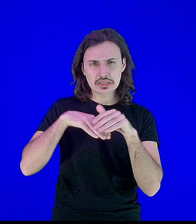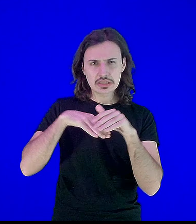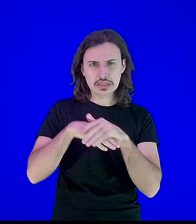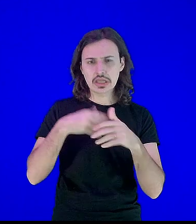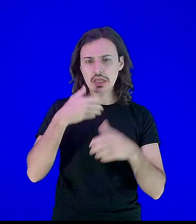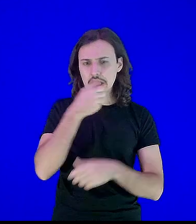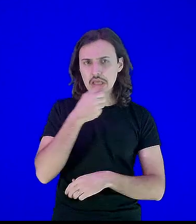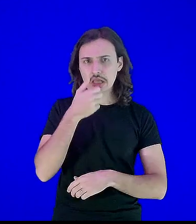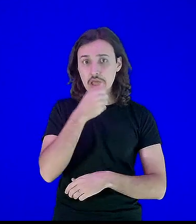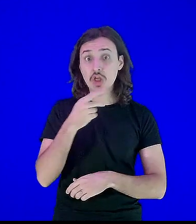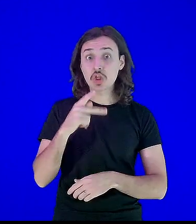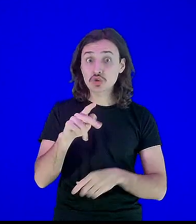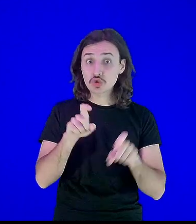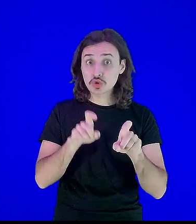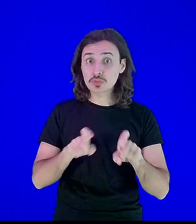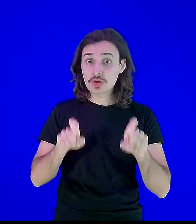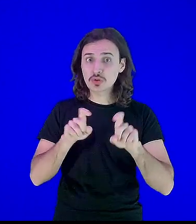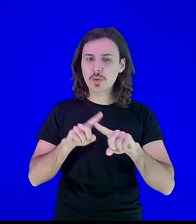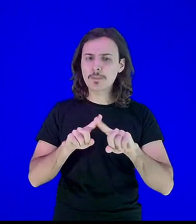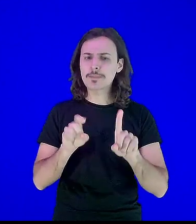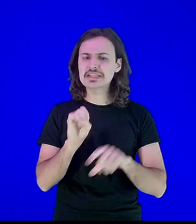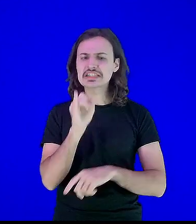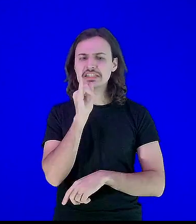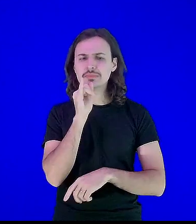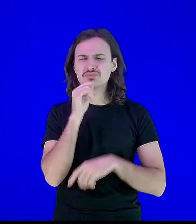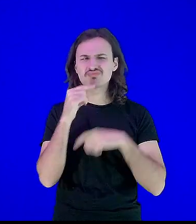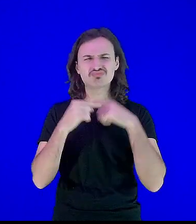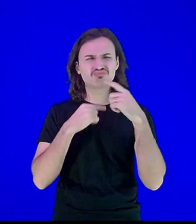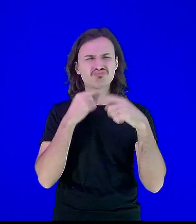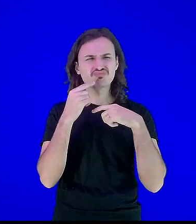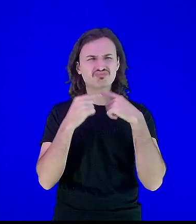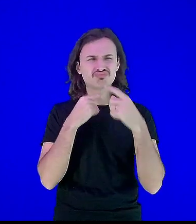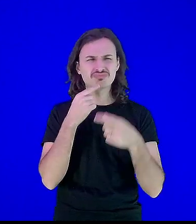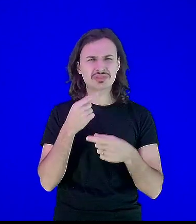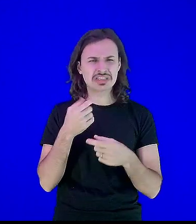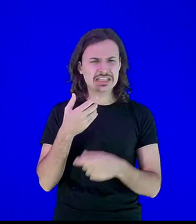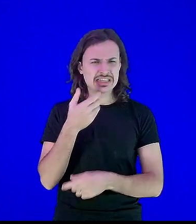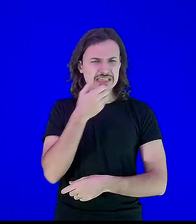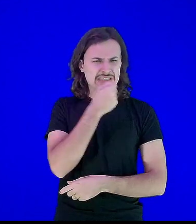you can press "control" "command" "s" or "control" "alt" "s"